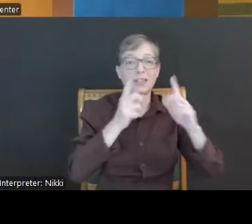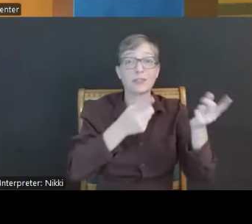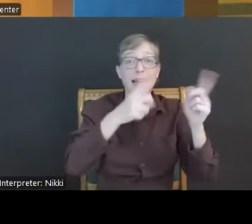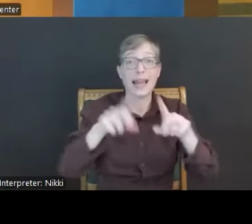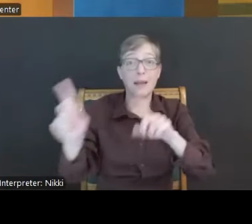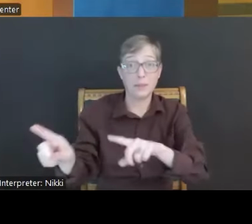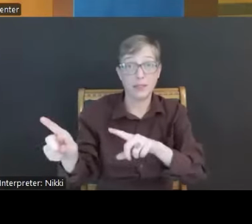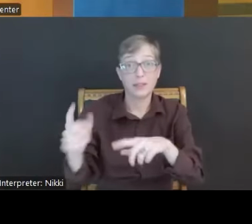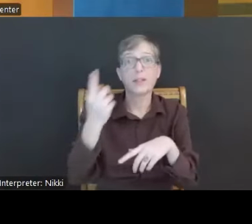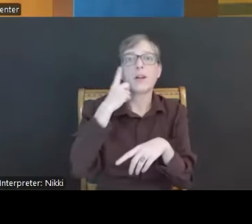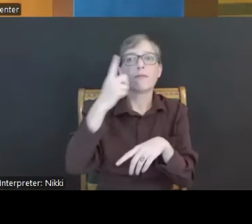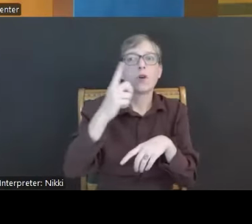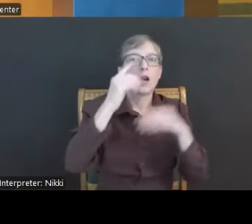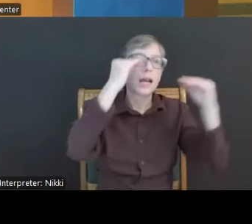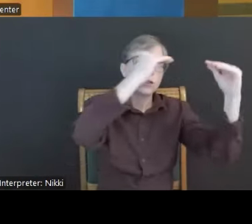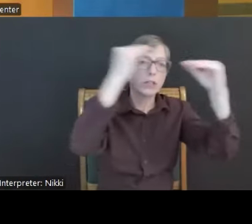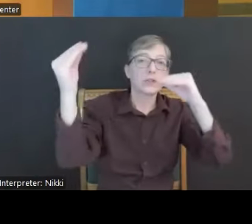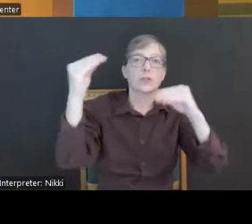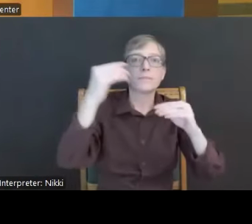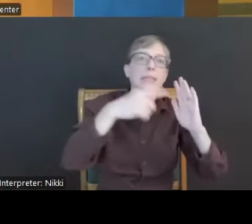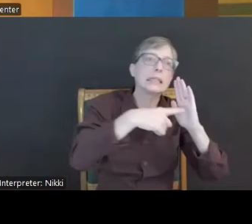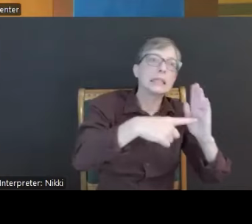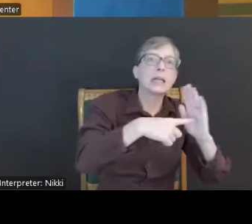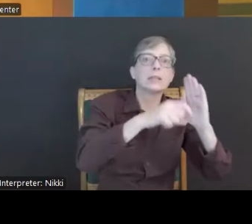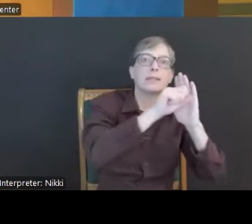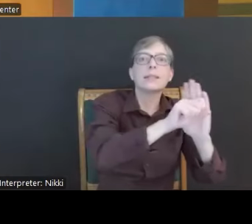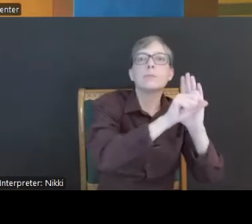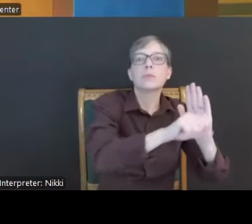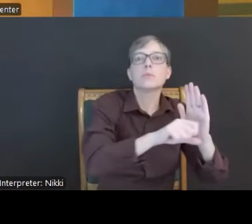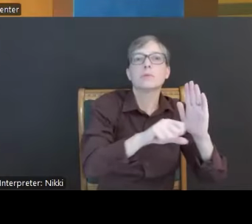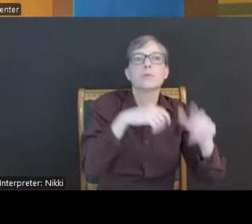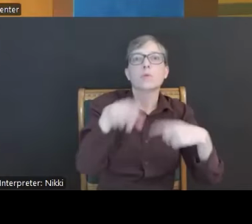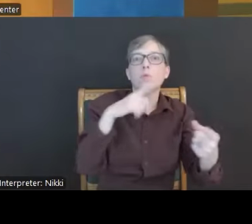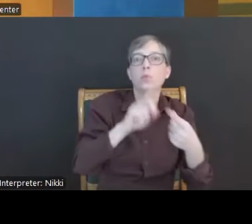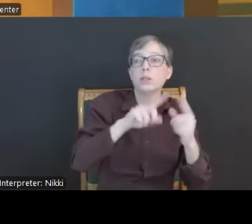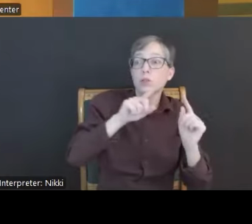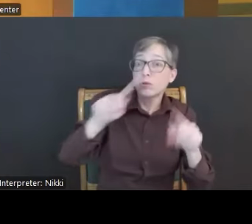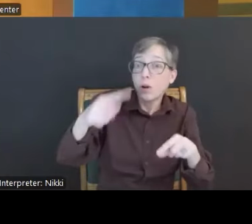on signs and symptoms when to seek Behavioral Health Care um you know the duration medication